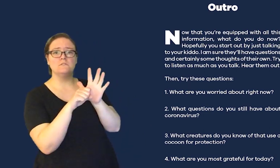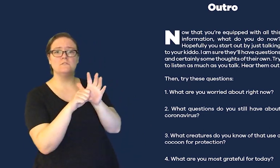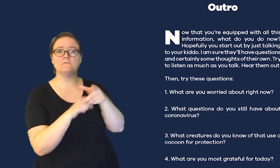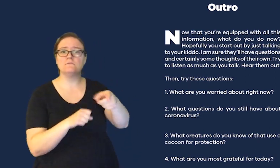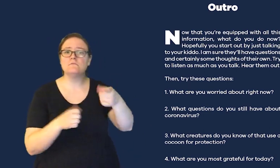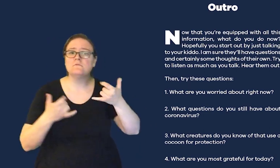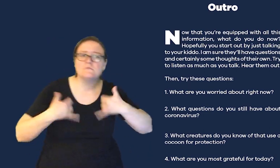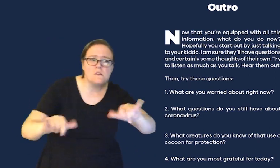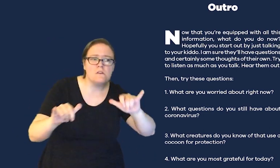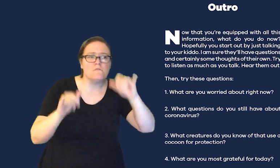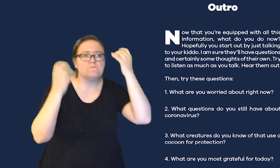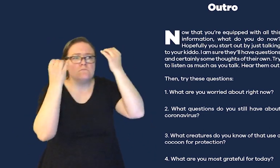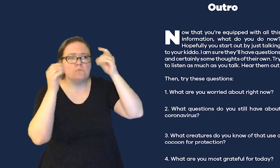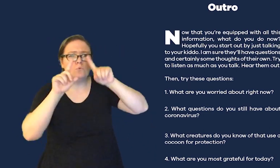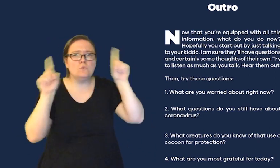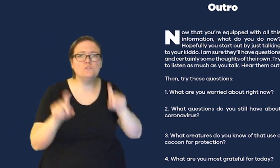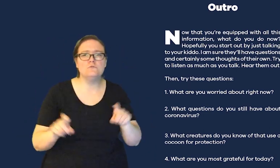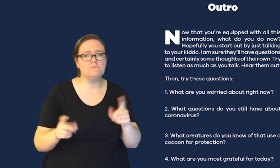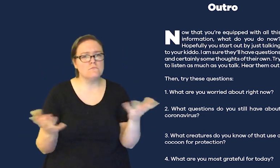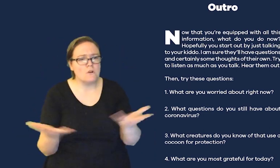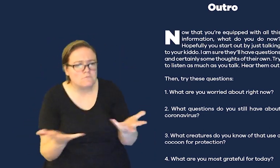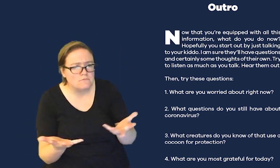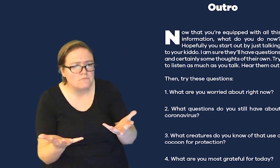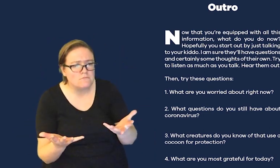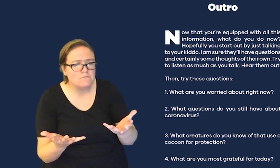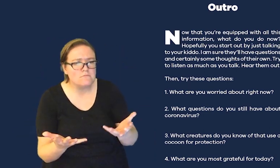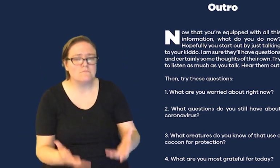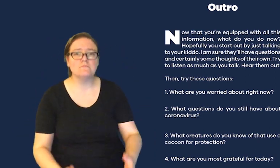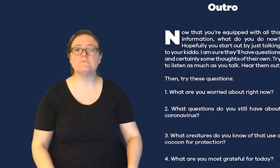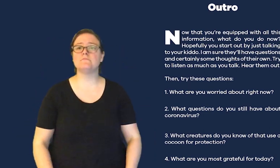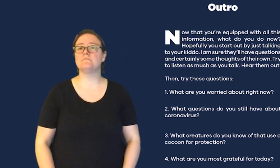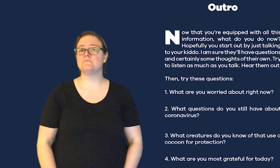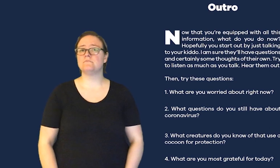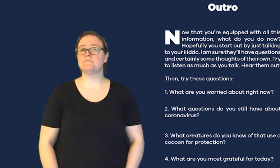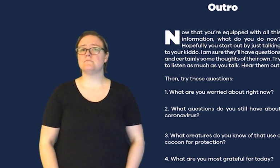What questions do you still have about the coronavirus?